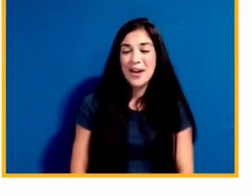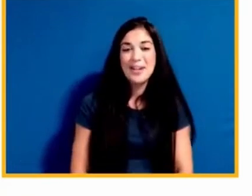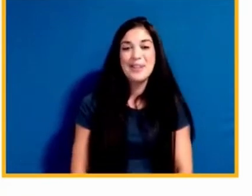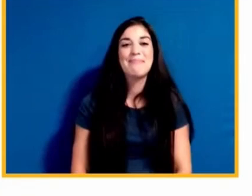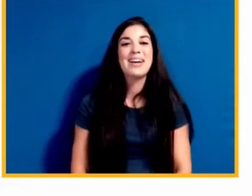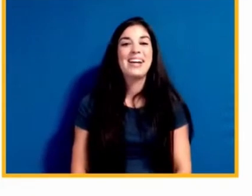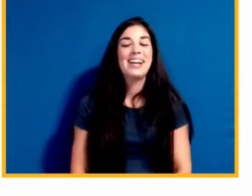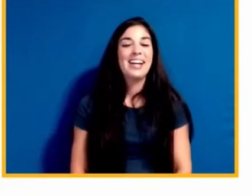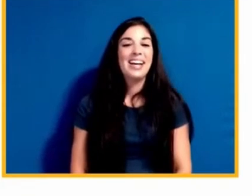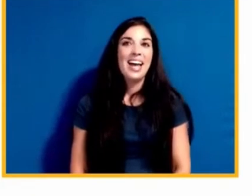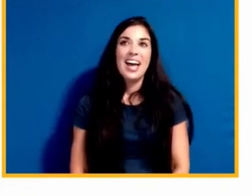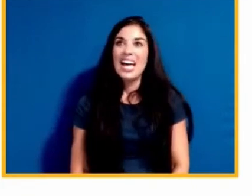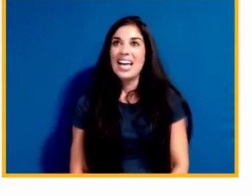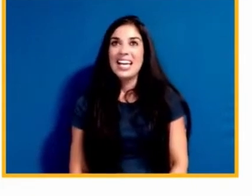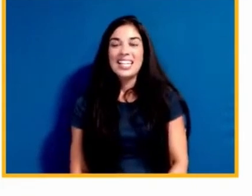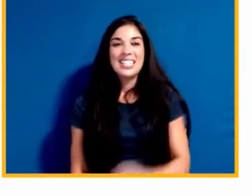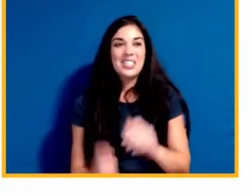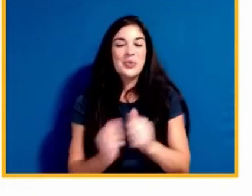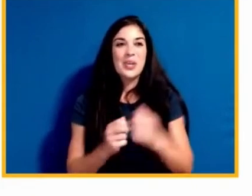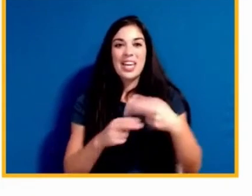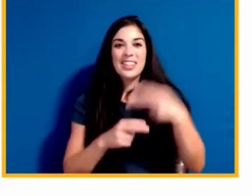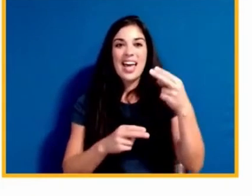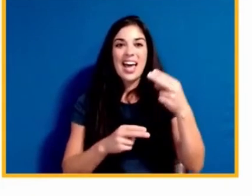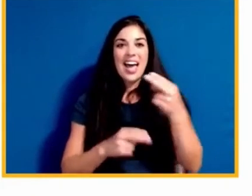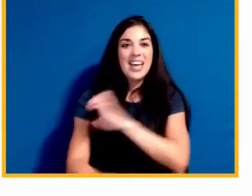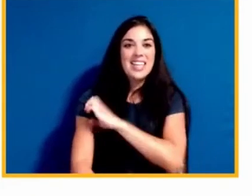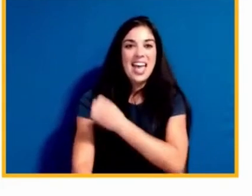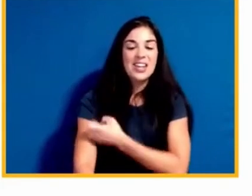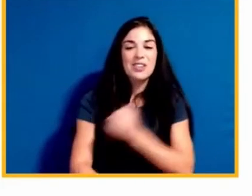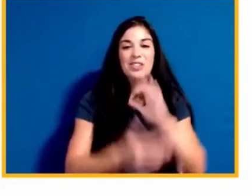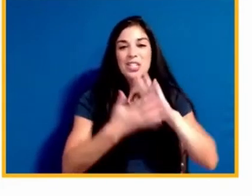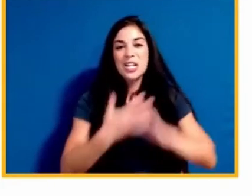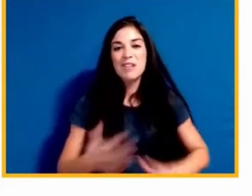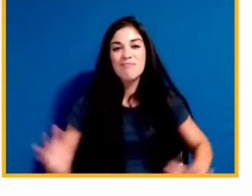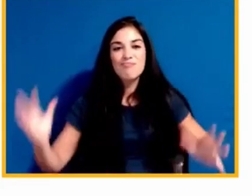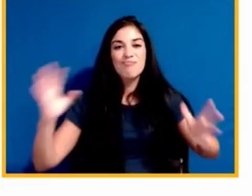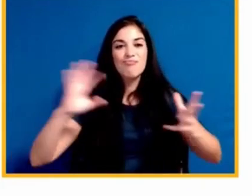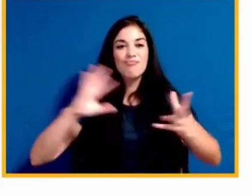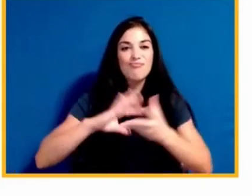with the high energy storytelling that didn't sacrifice on